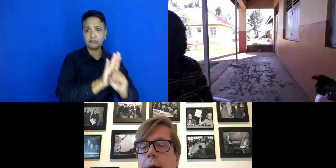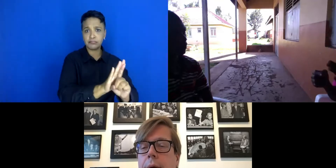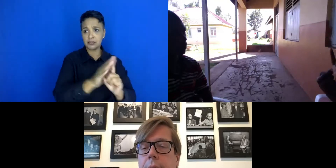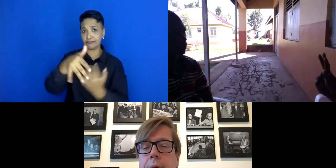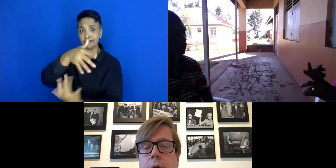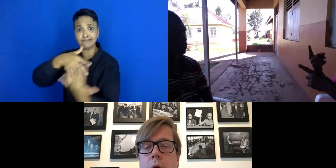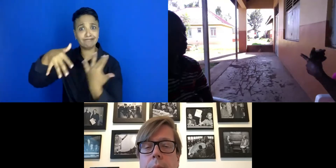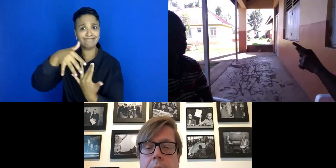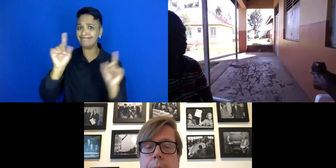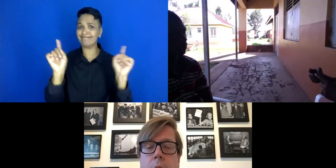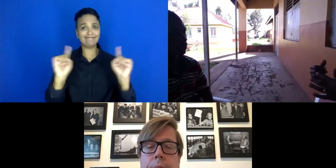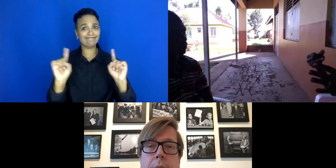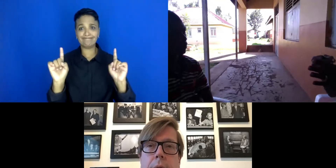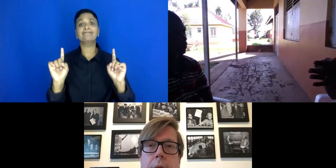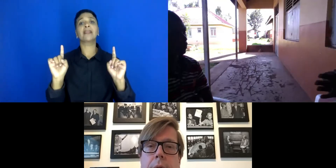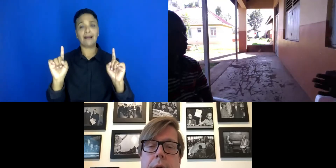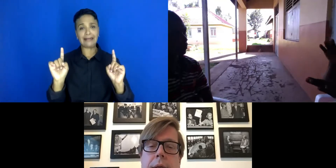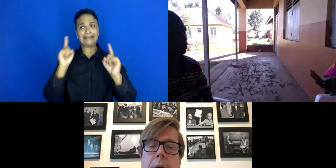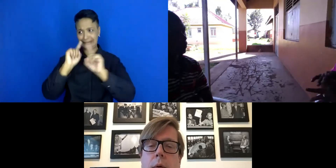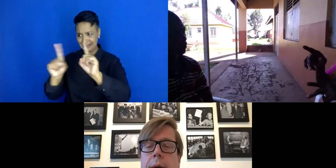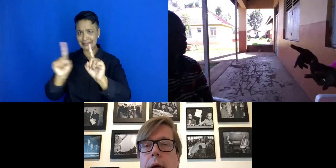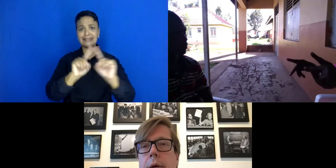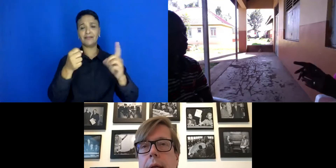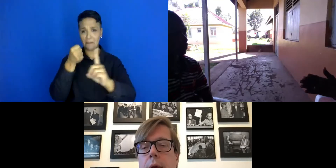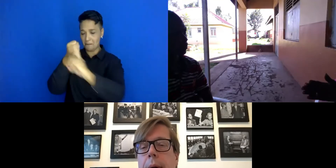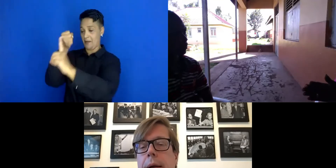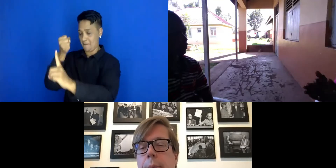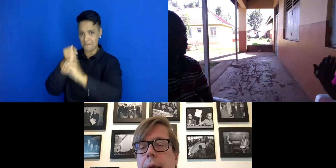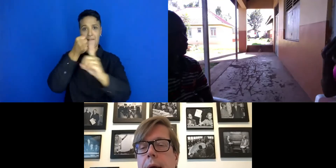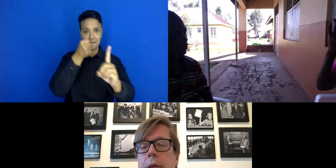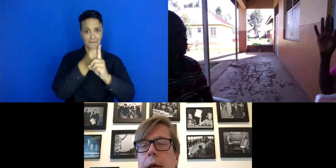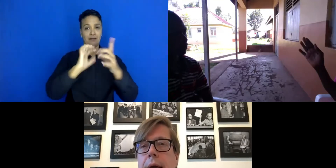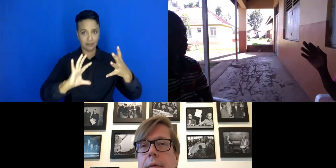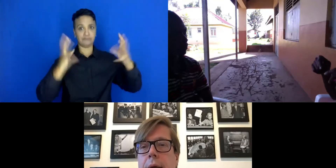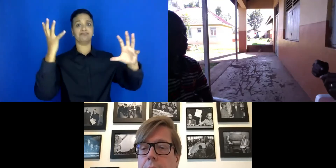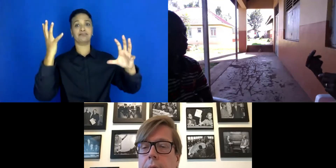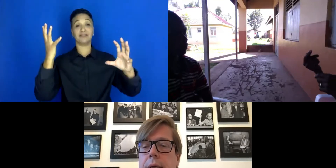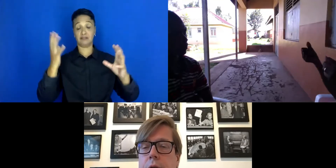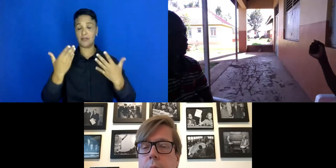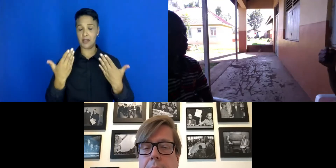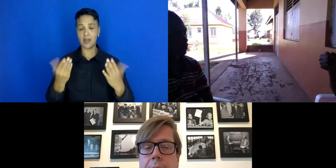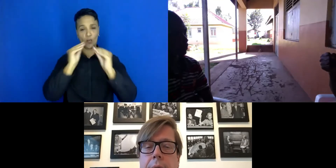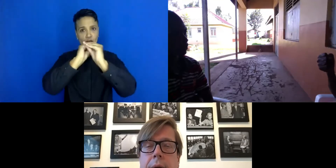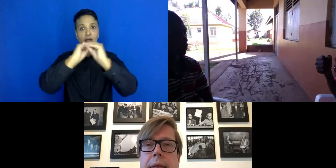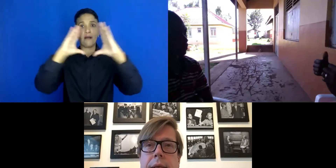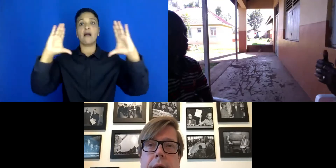effect on people it is now clear that the pandemic has gravely exacerbated existing